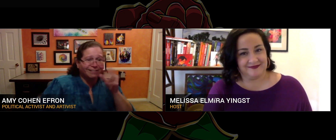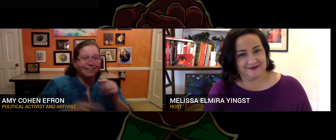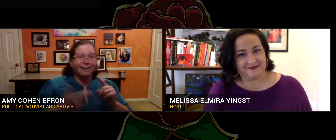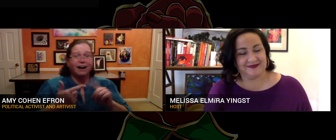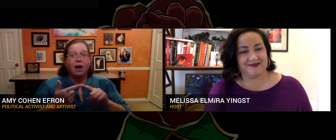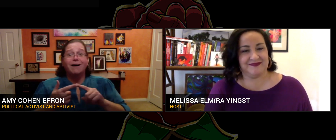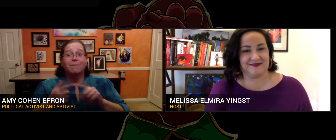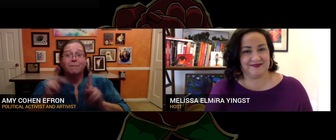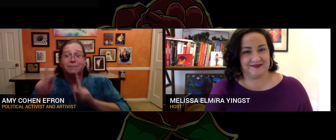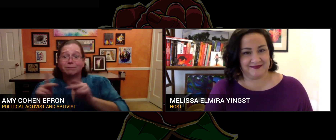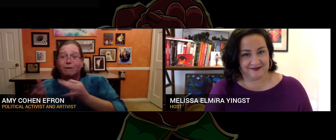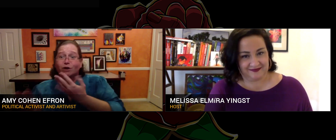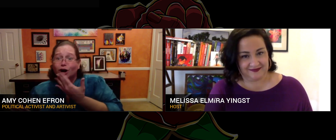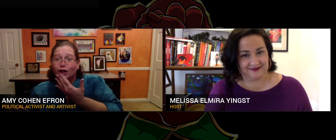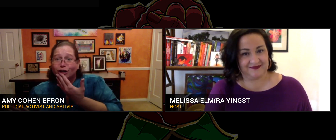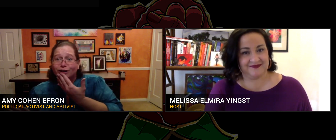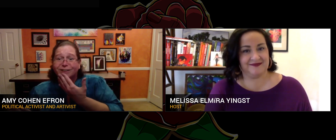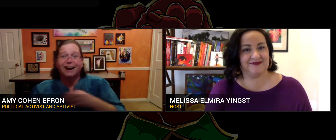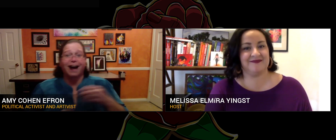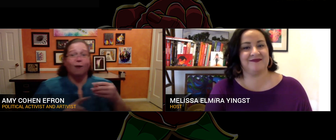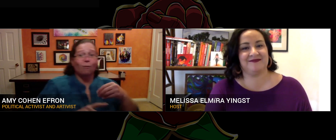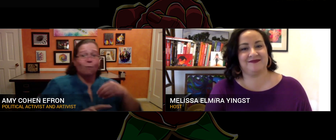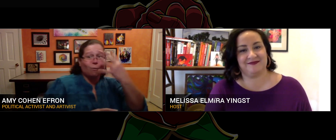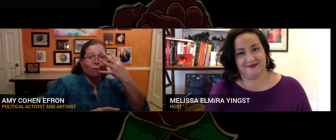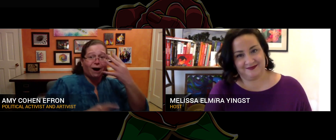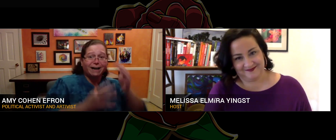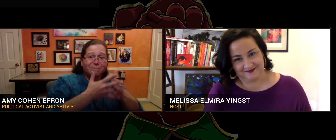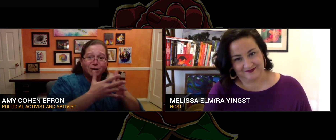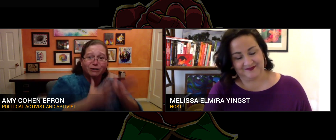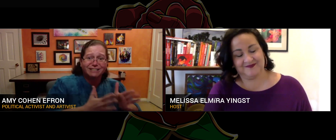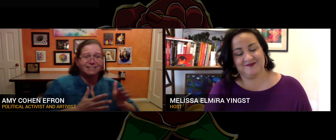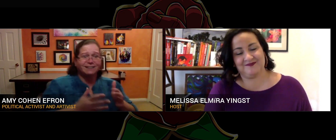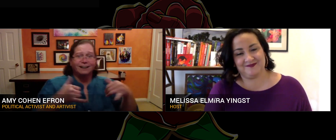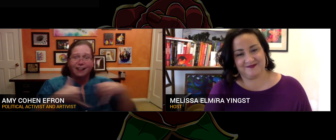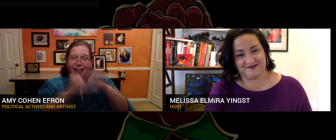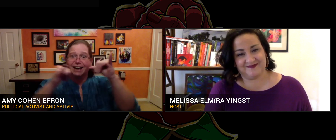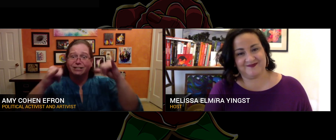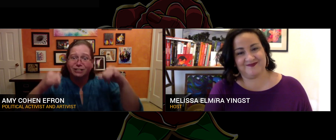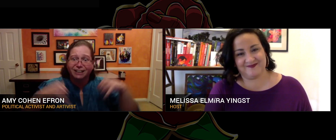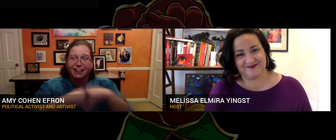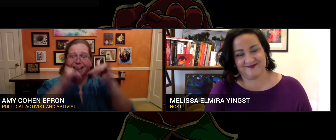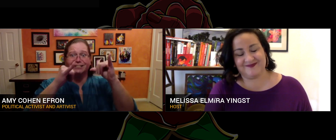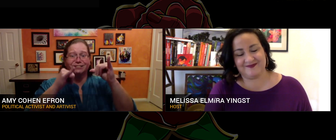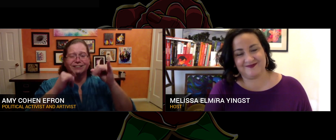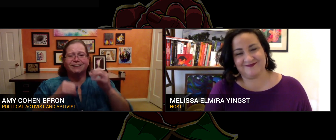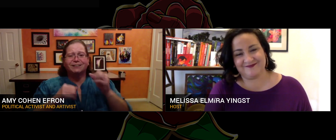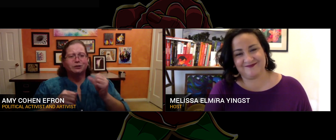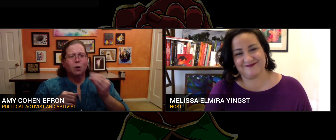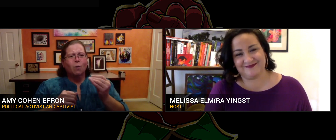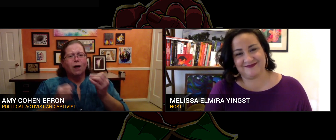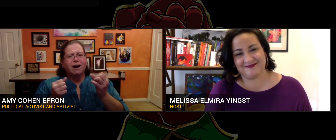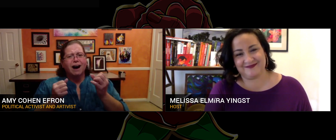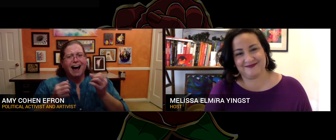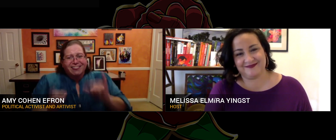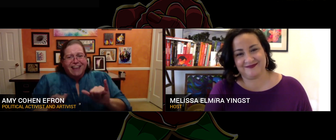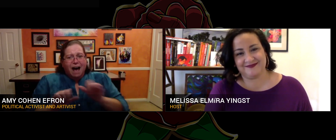Cities and rural areas. Another example is people of color and white Americans clash with each other.